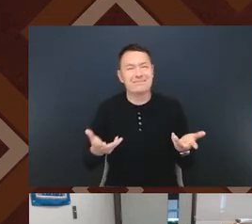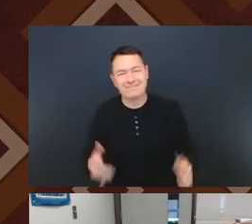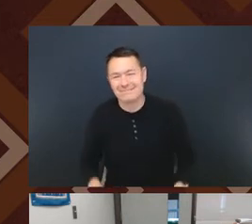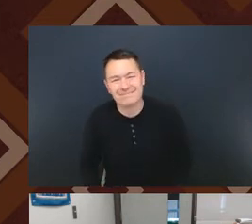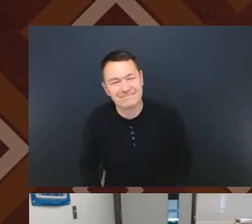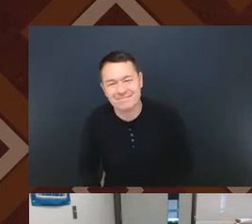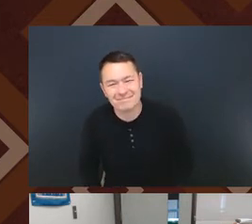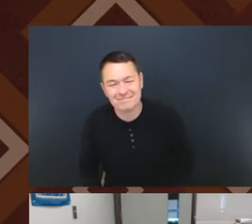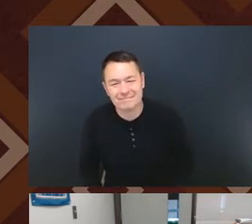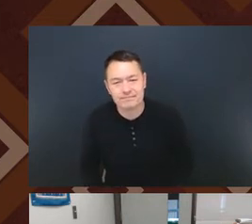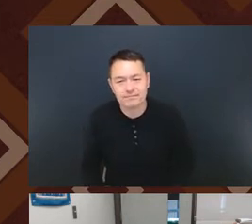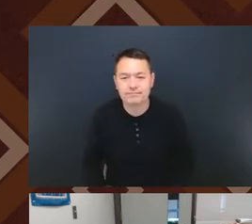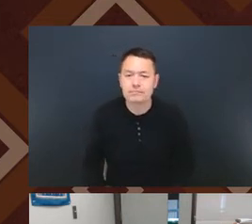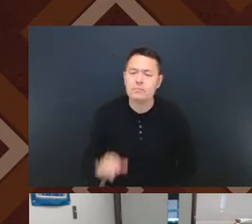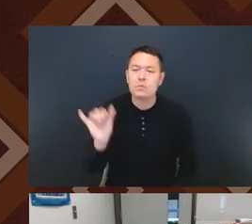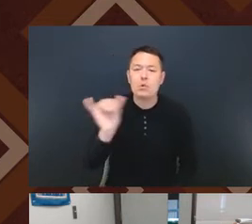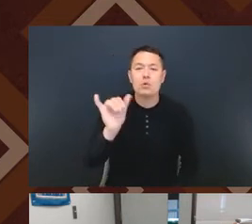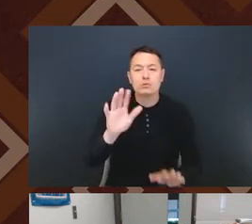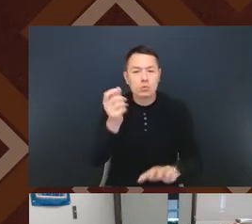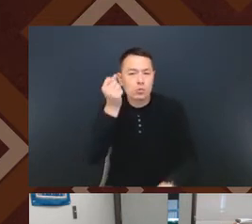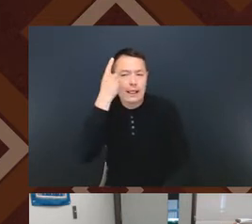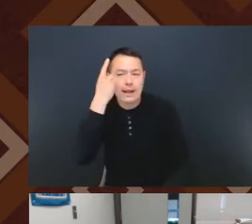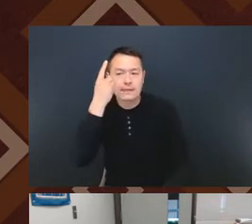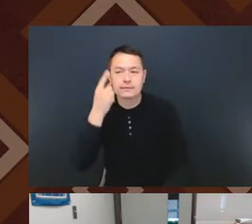also realize that everyone is the same